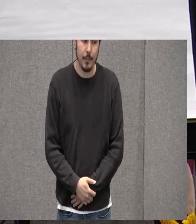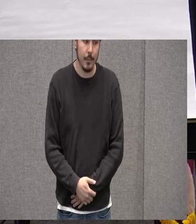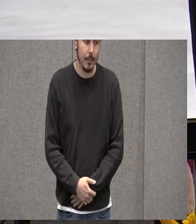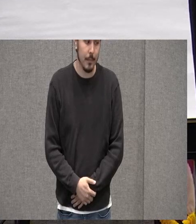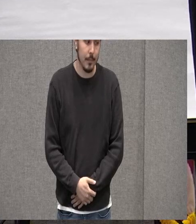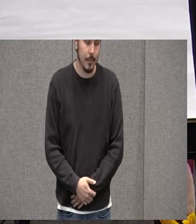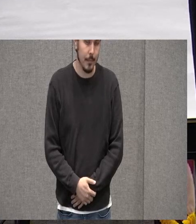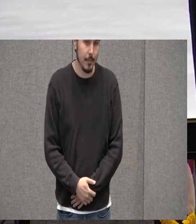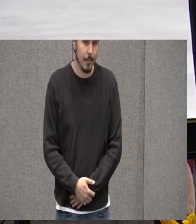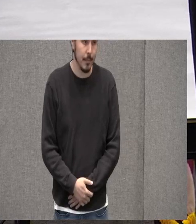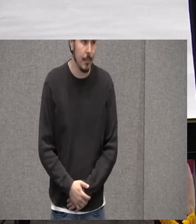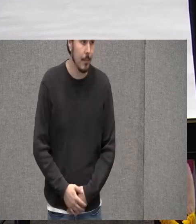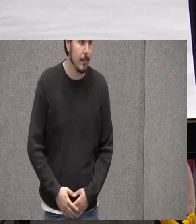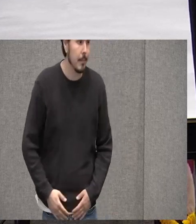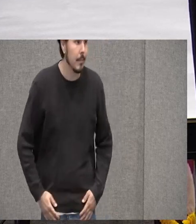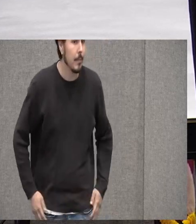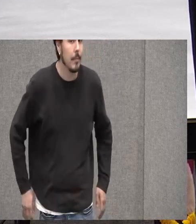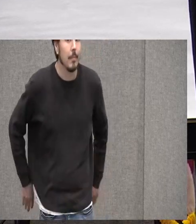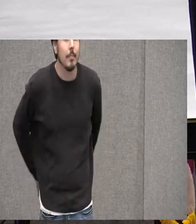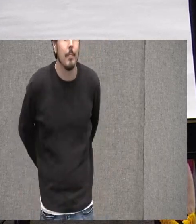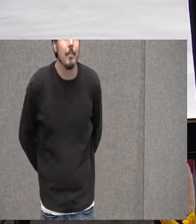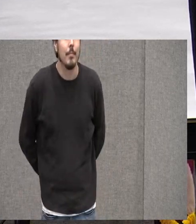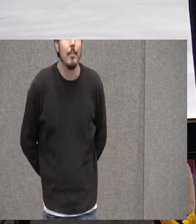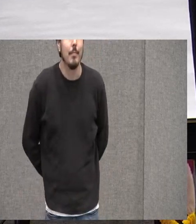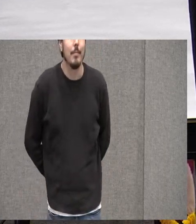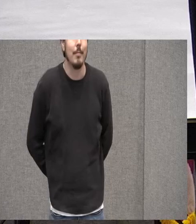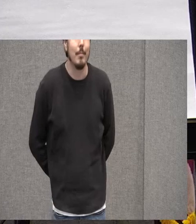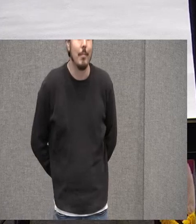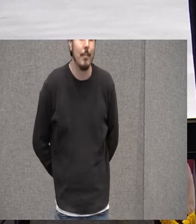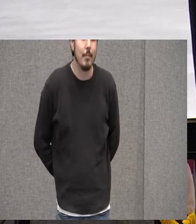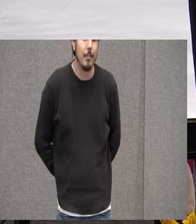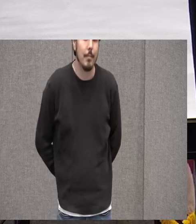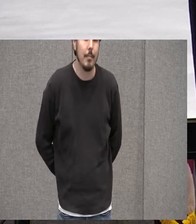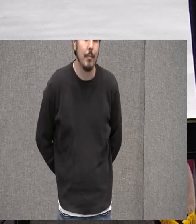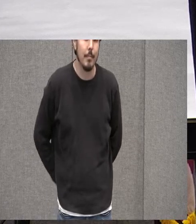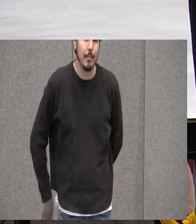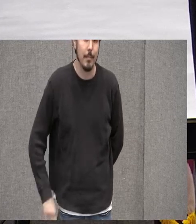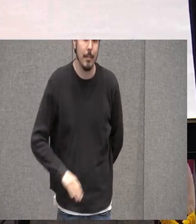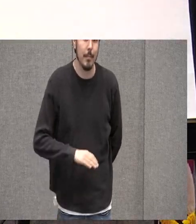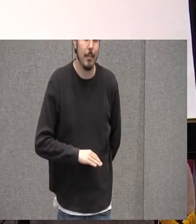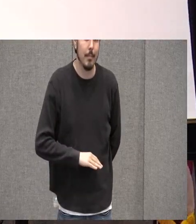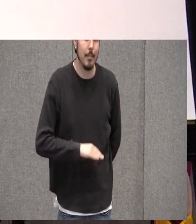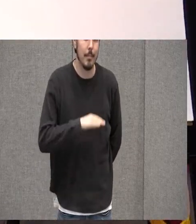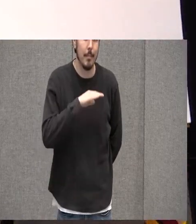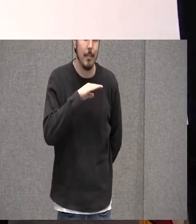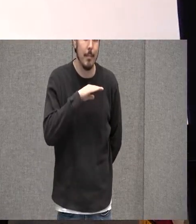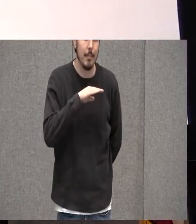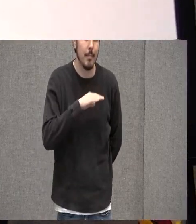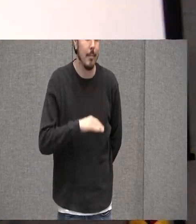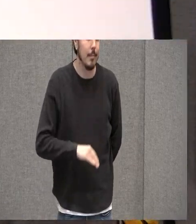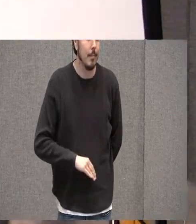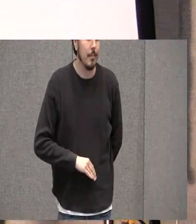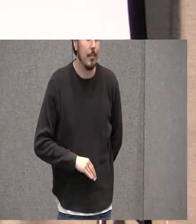[Ms Potter] We have a really bright light too. It's like we have the sun down here. [Mrs Rudd] Yes, we had to make do with what we had.